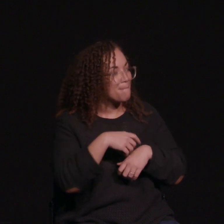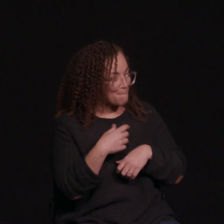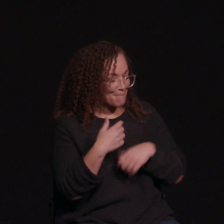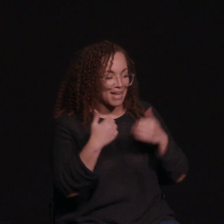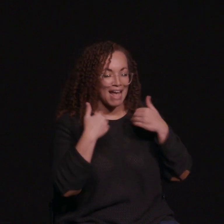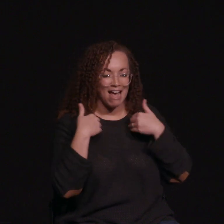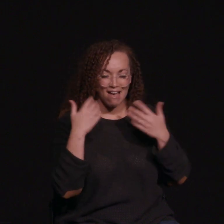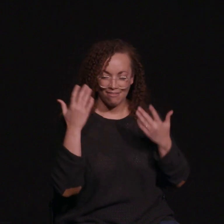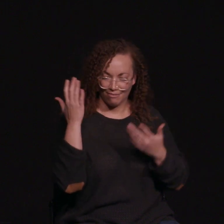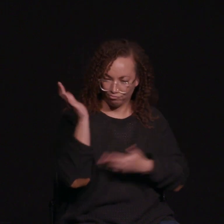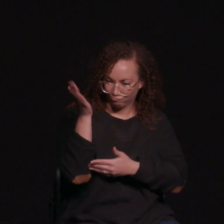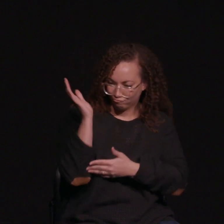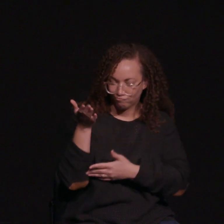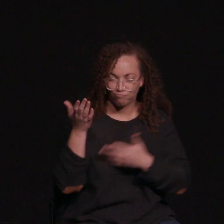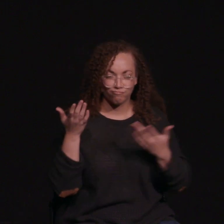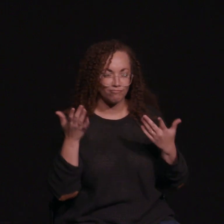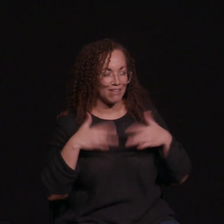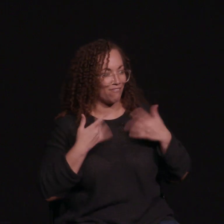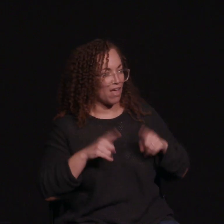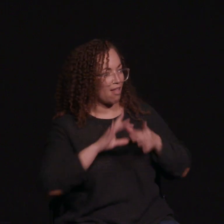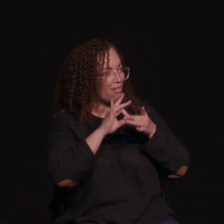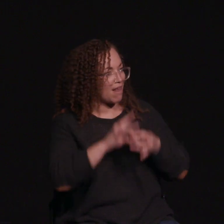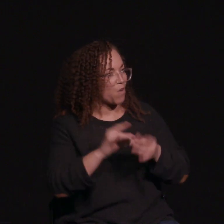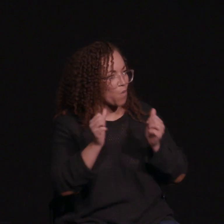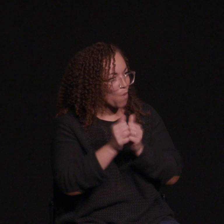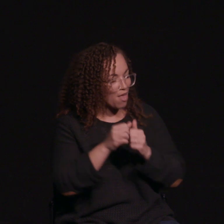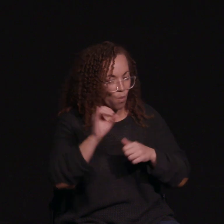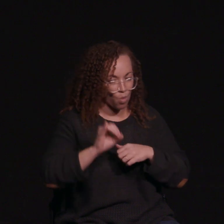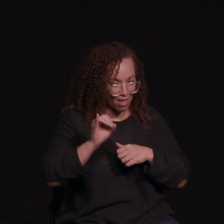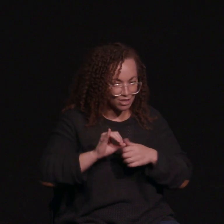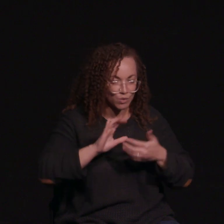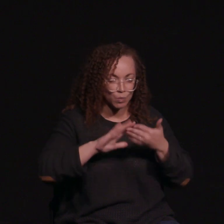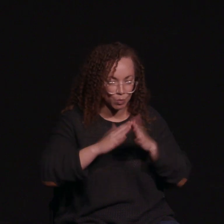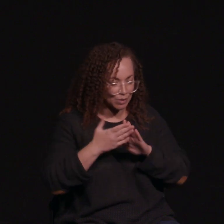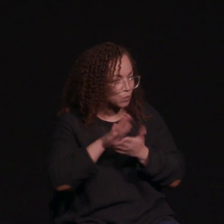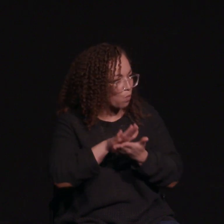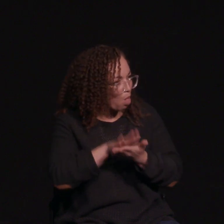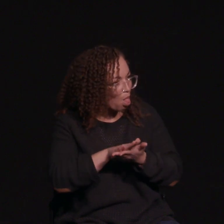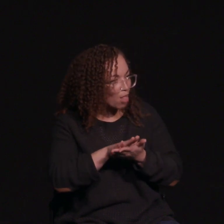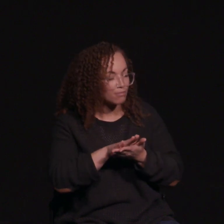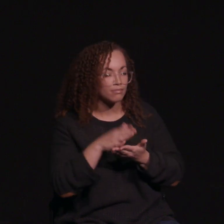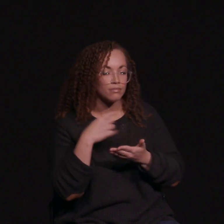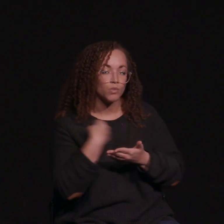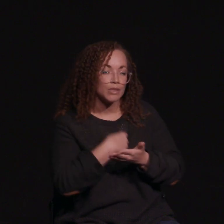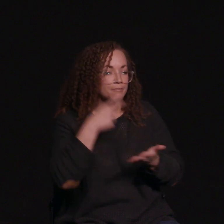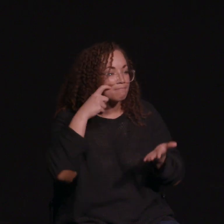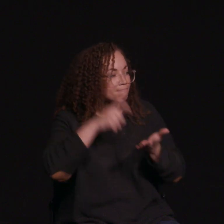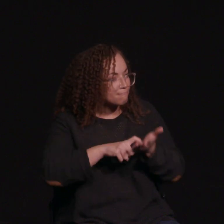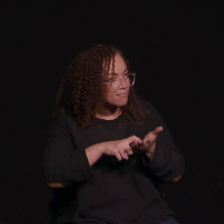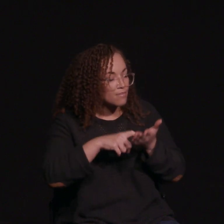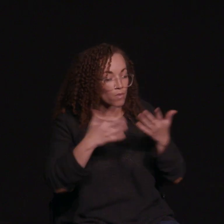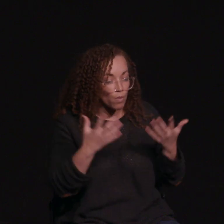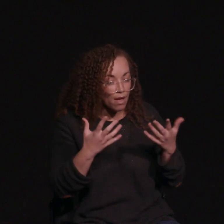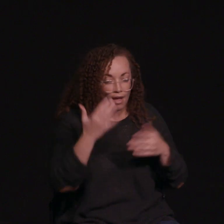so, too, is the Black Studies Open University a recognition that knowledge is produced, circulated,